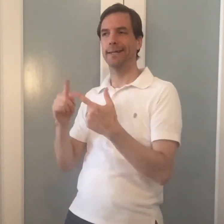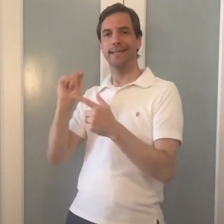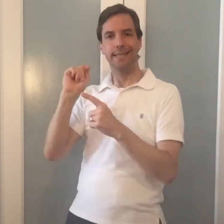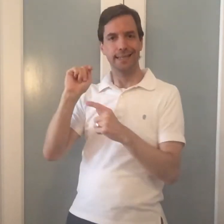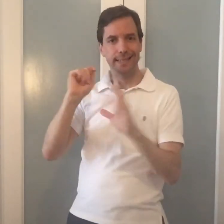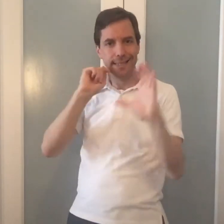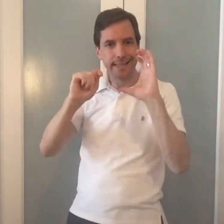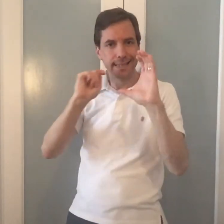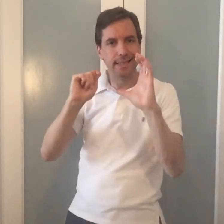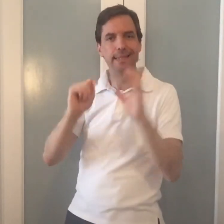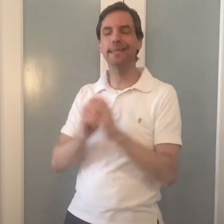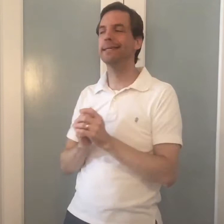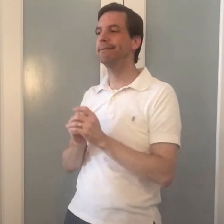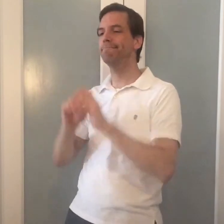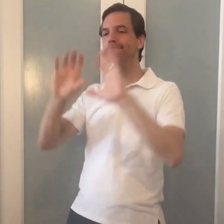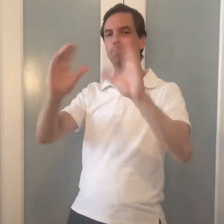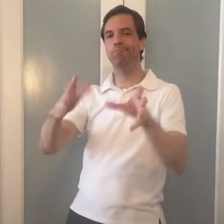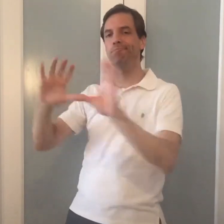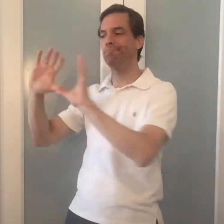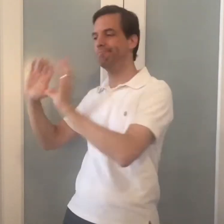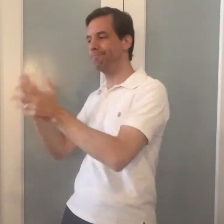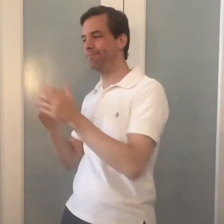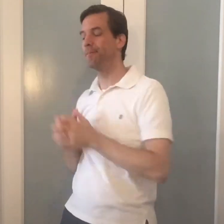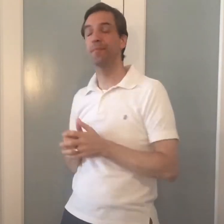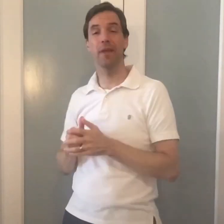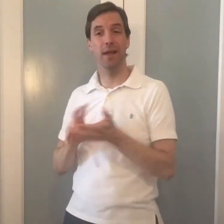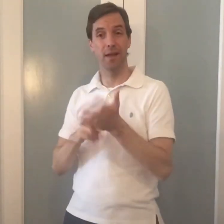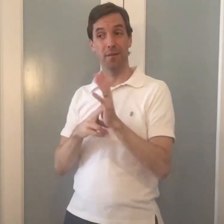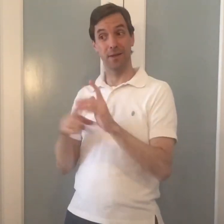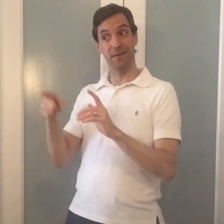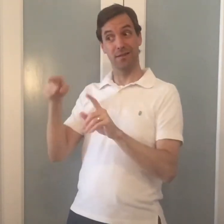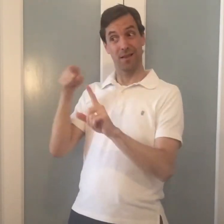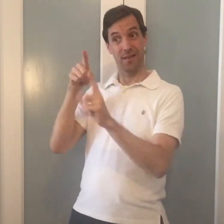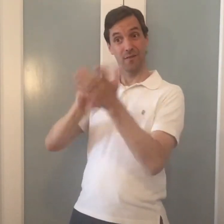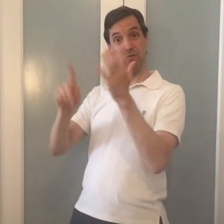"signing" children, maybe "total communication", let's say, and so